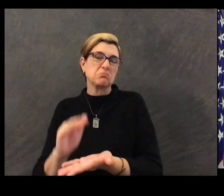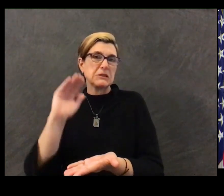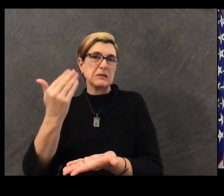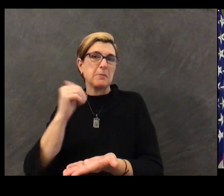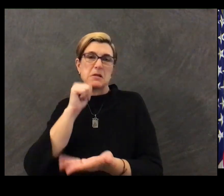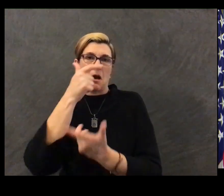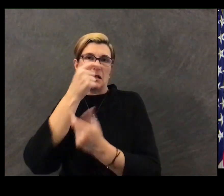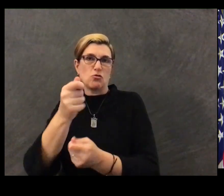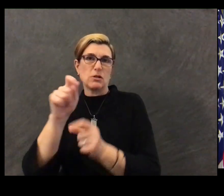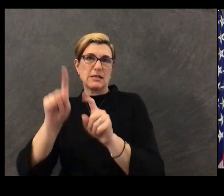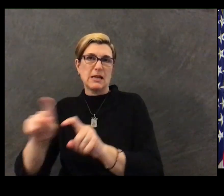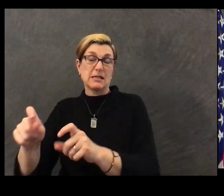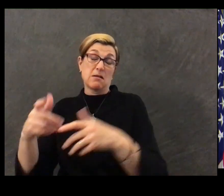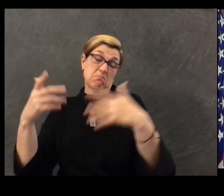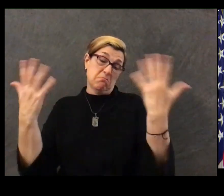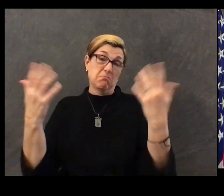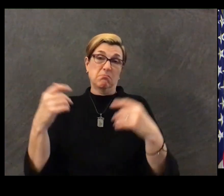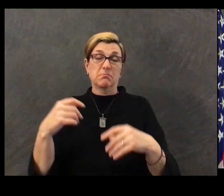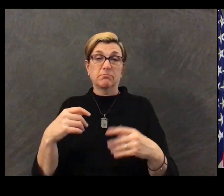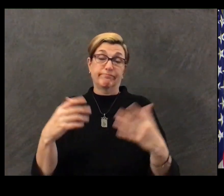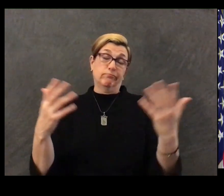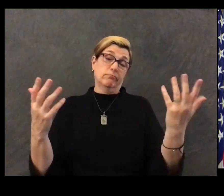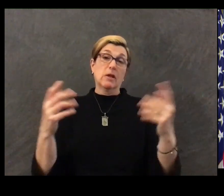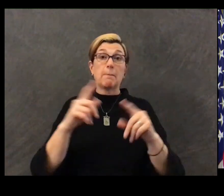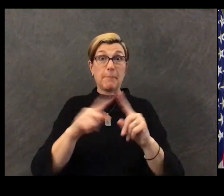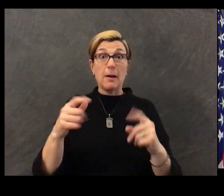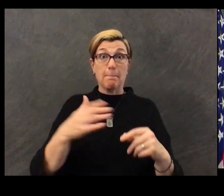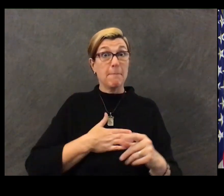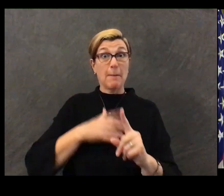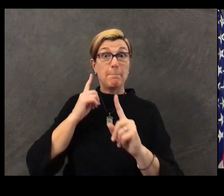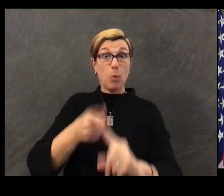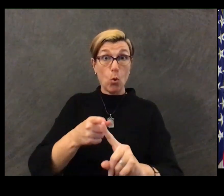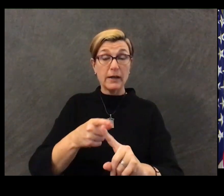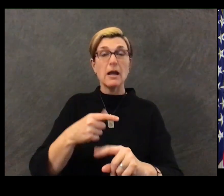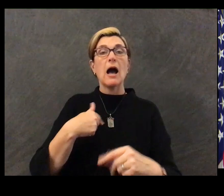want to have it so that nobody can talk about few is I wish we had more testing